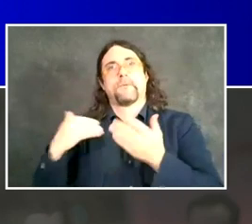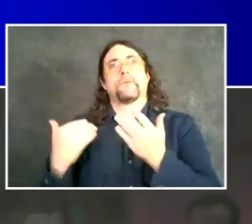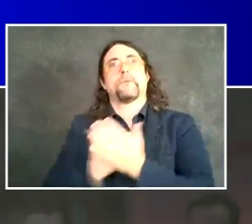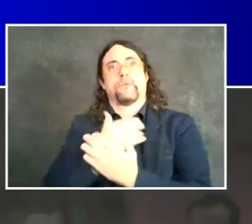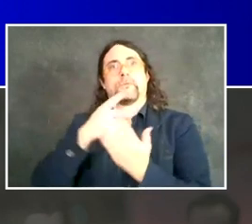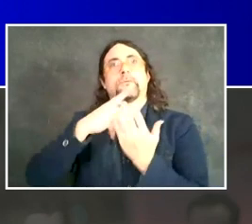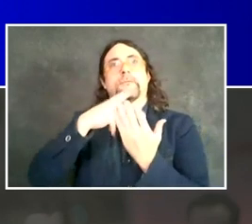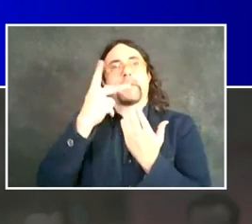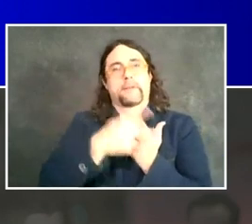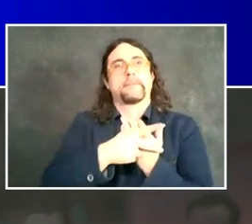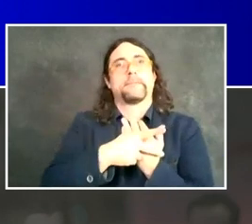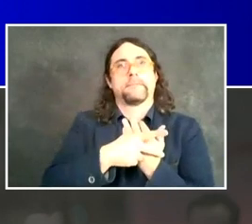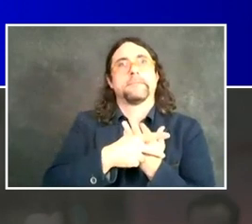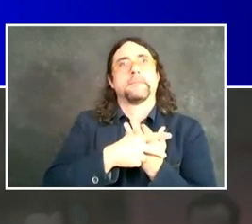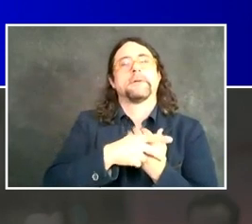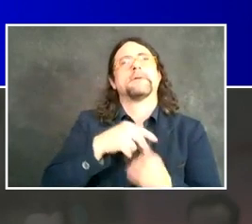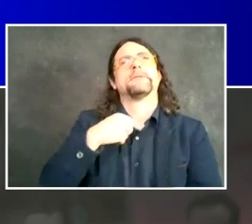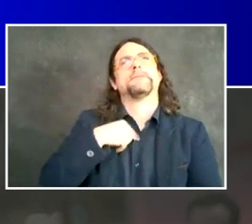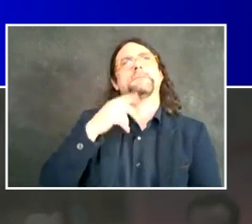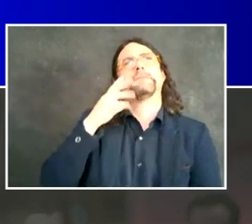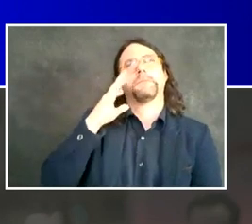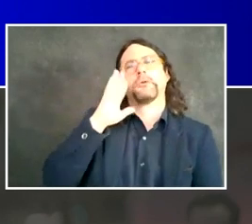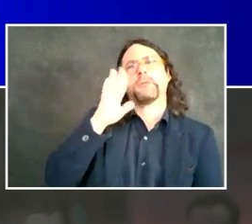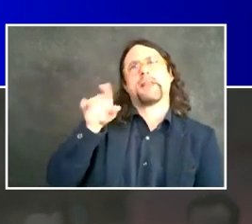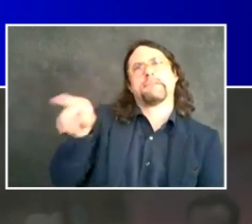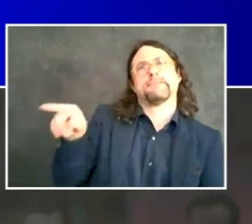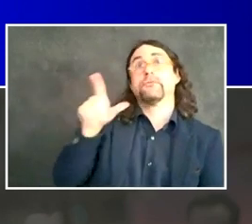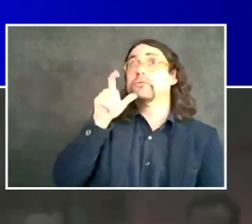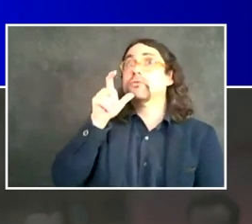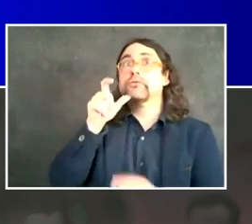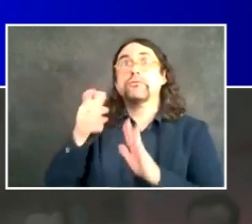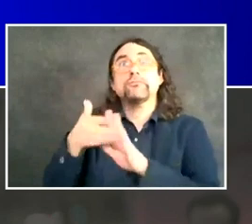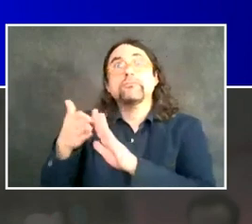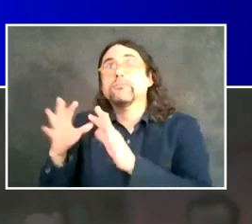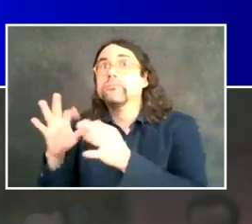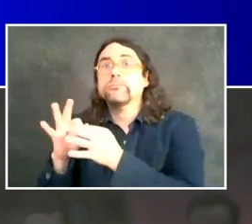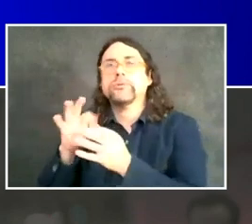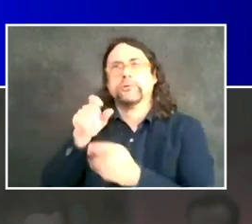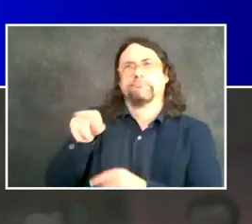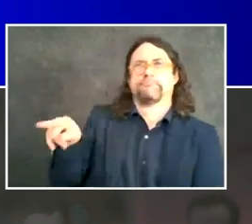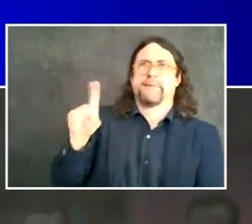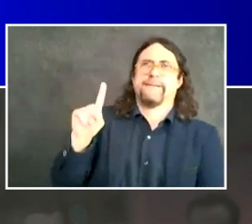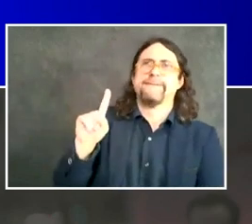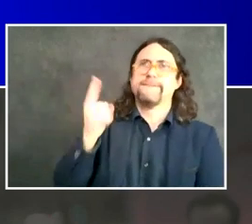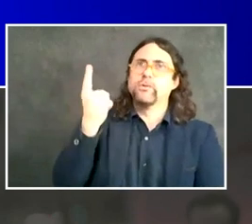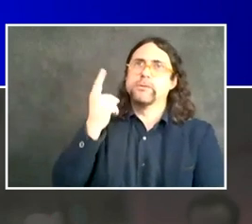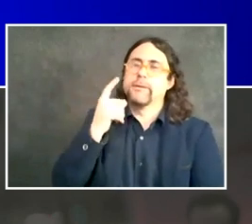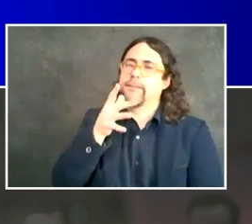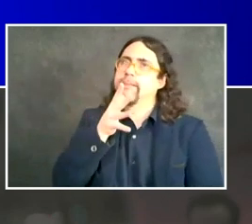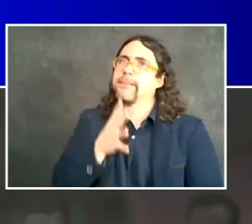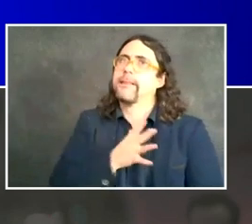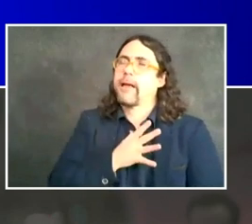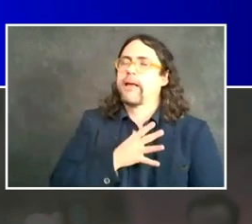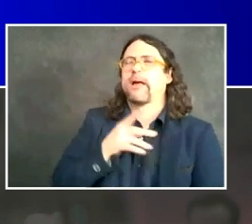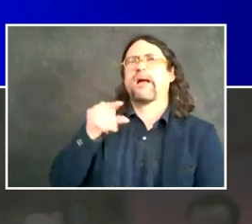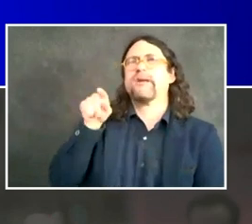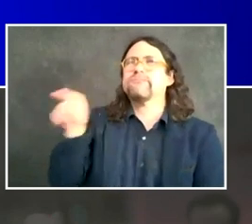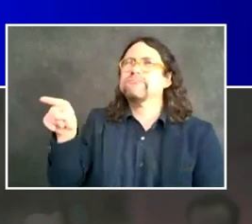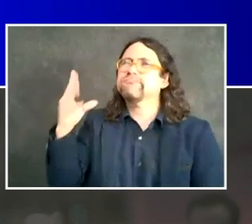OF PEOPLE GETTING MENTAL HEALTH SERVICES THEY NEED. SHE HAS HELPED THE WHOLE CITY